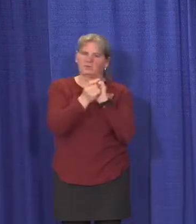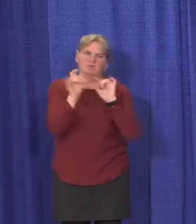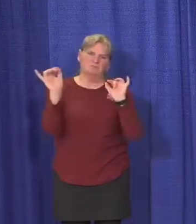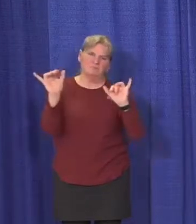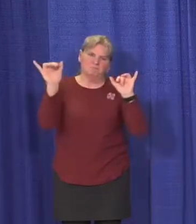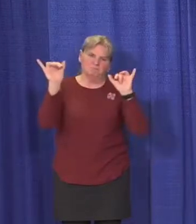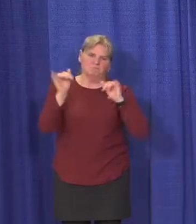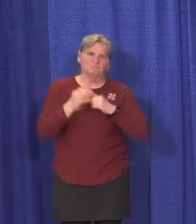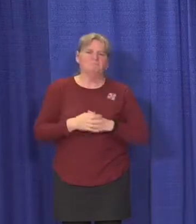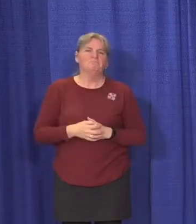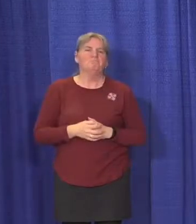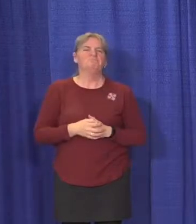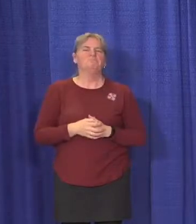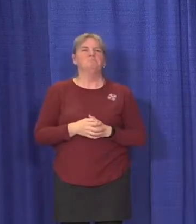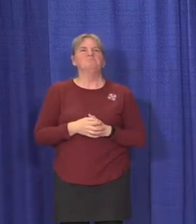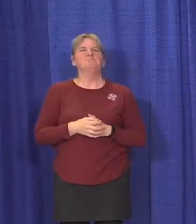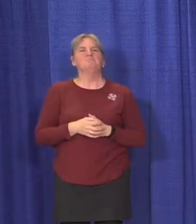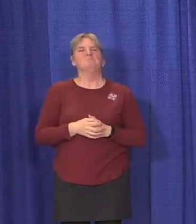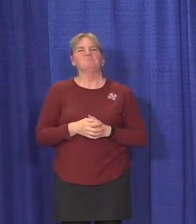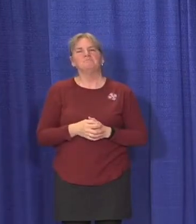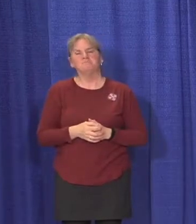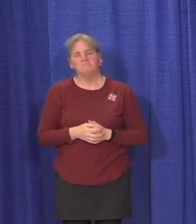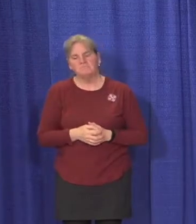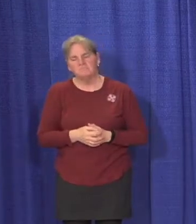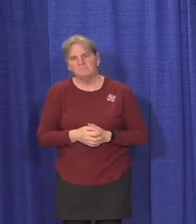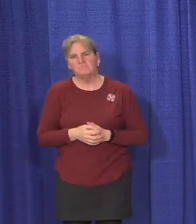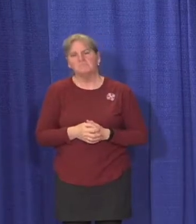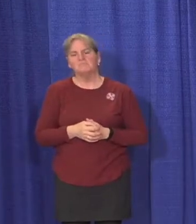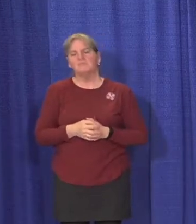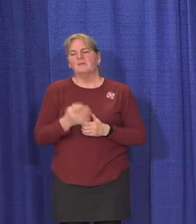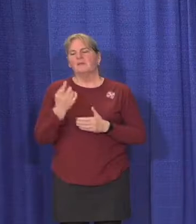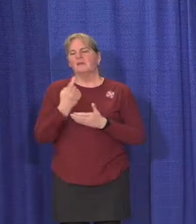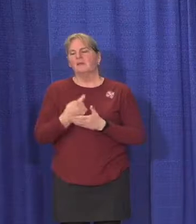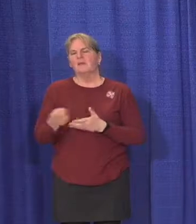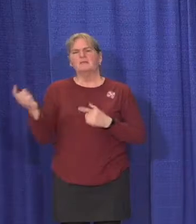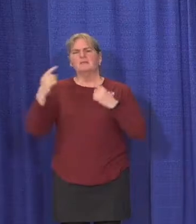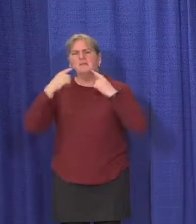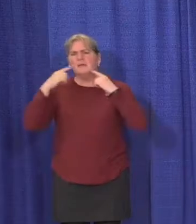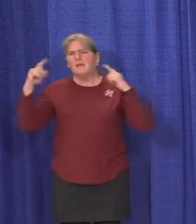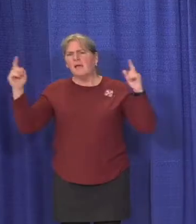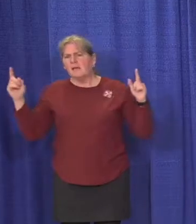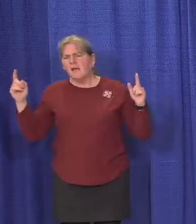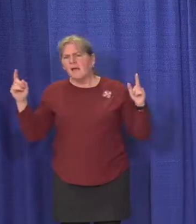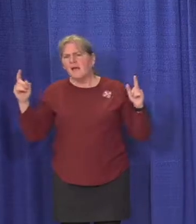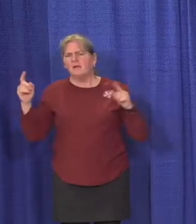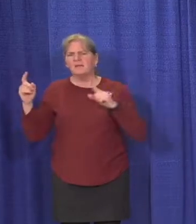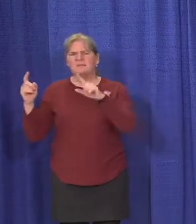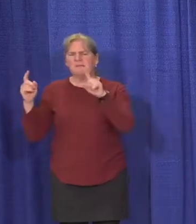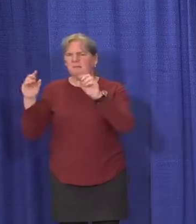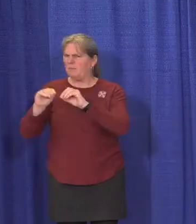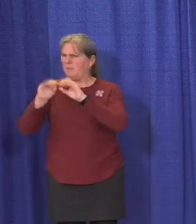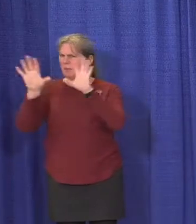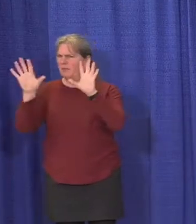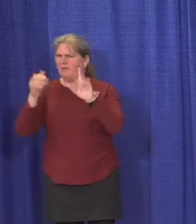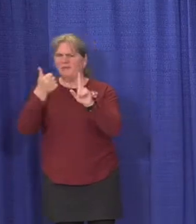have kept us safe while were made. In light of our announcement last week I want to clarify some